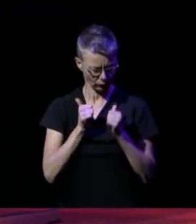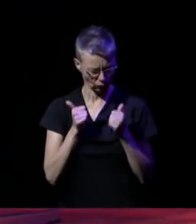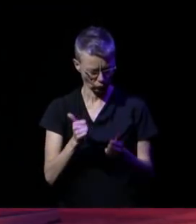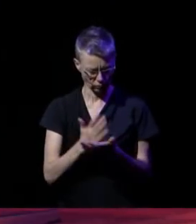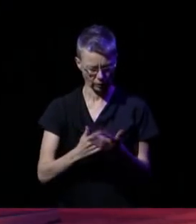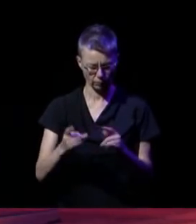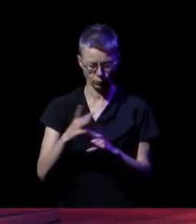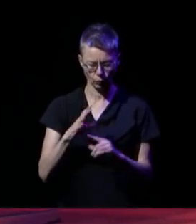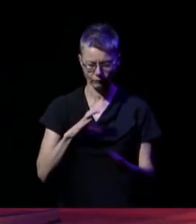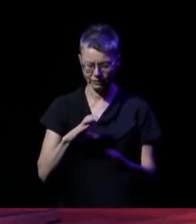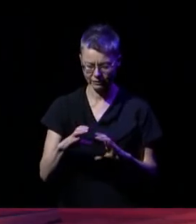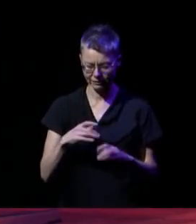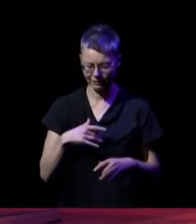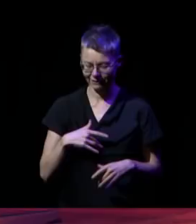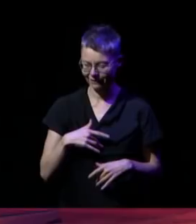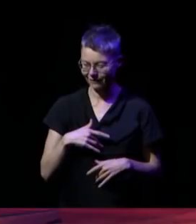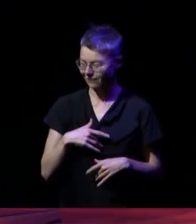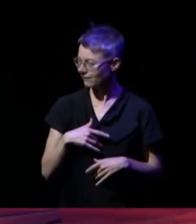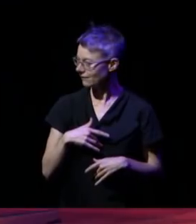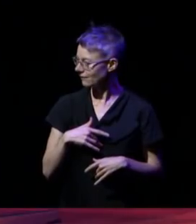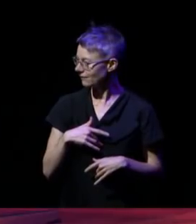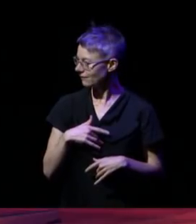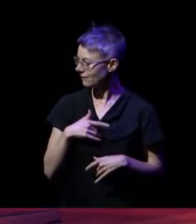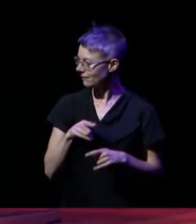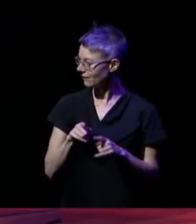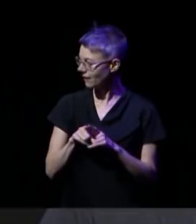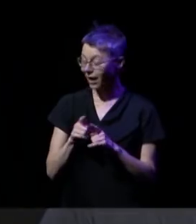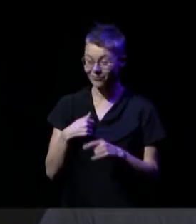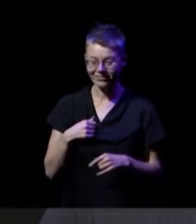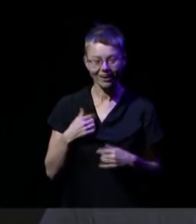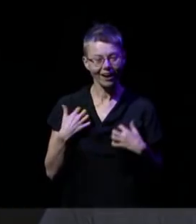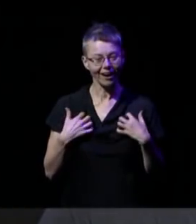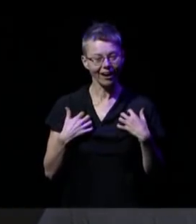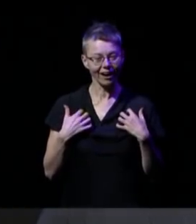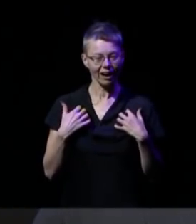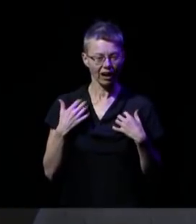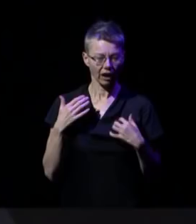And I feel slightly bad that I'm about to bring a bit of a downer into proceedings.